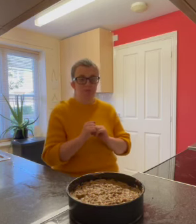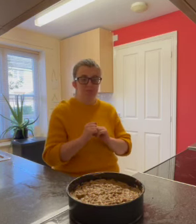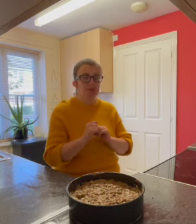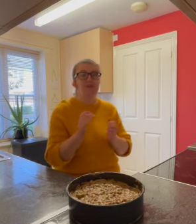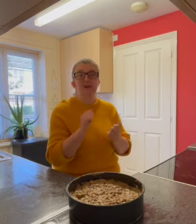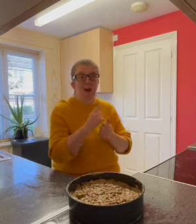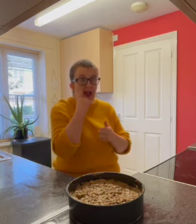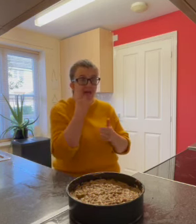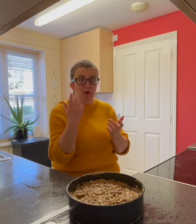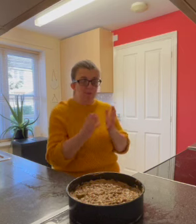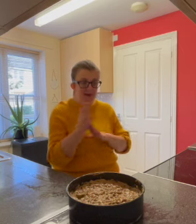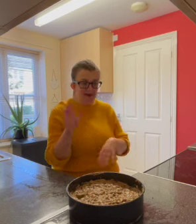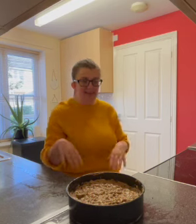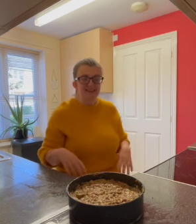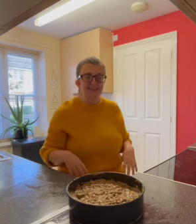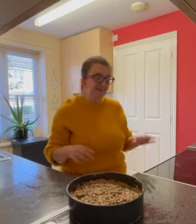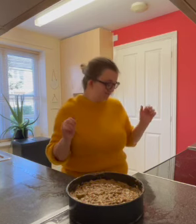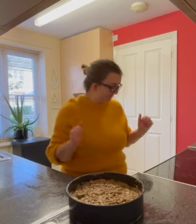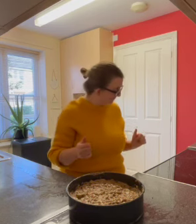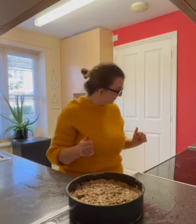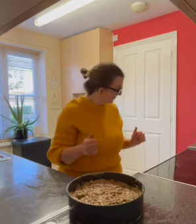But keep your eye open and don't burn it.